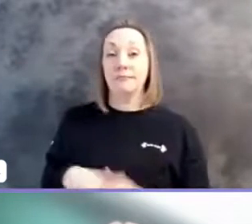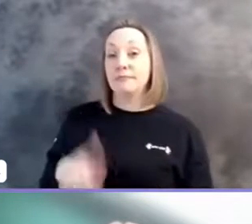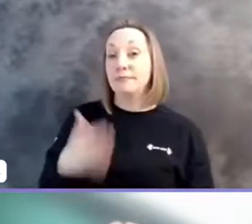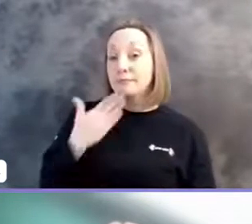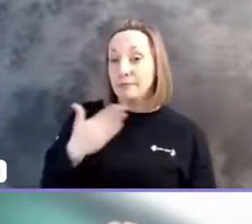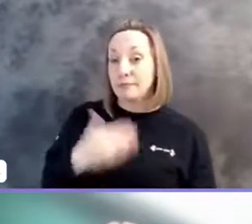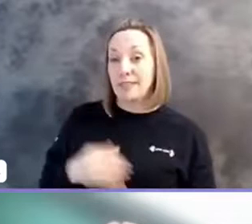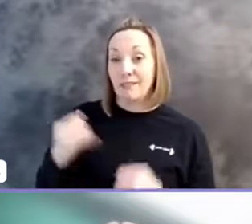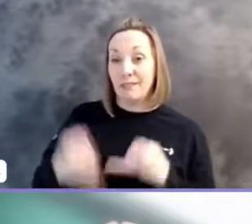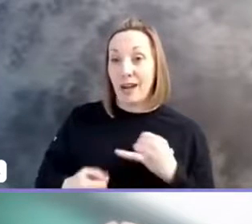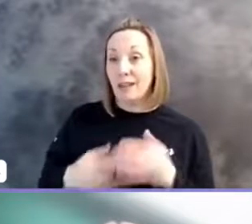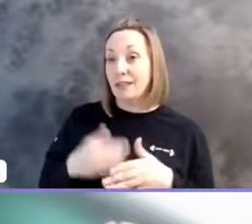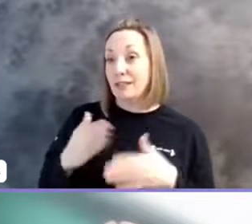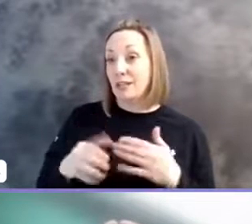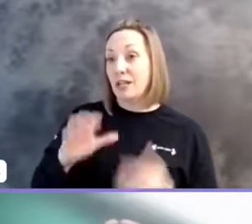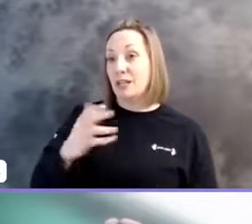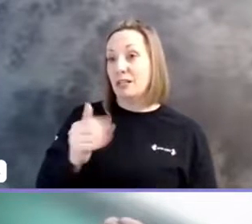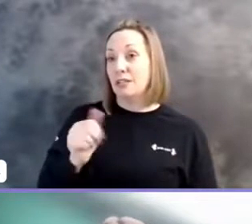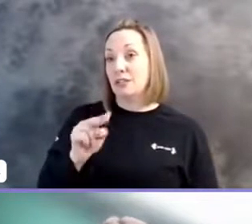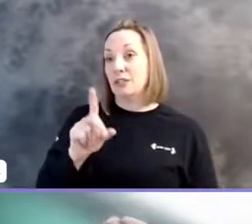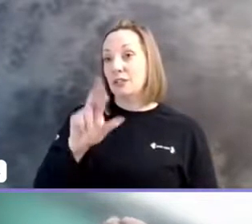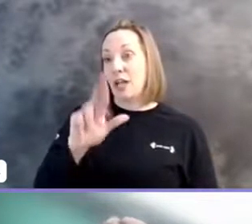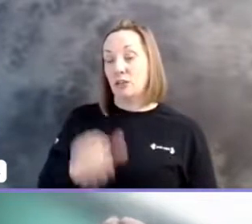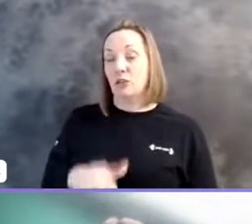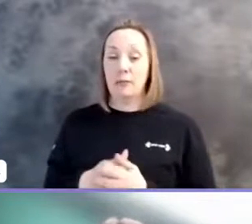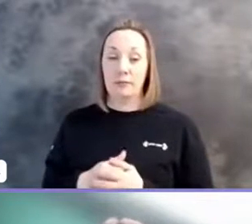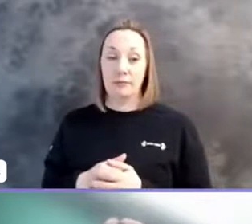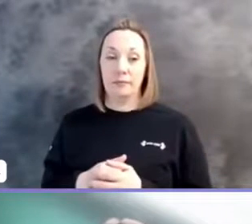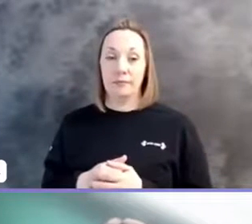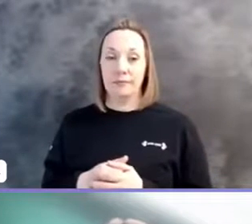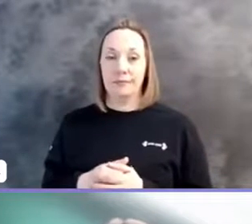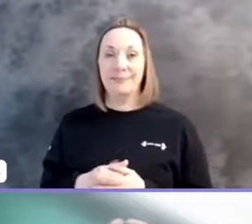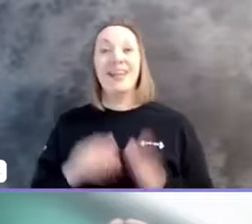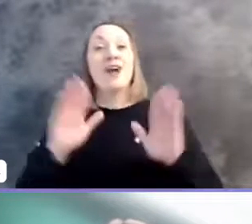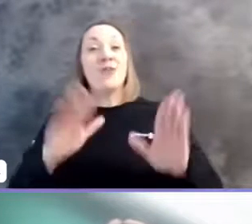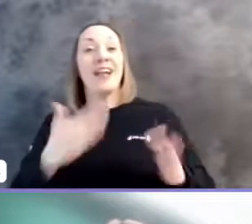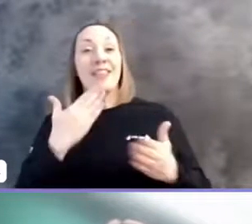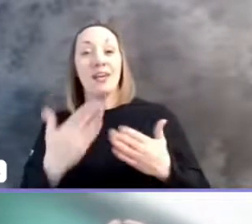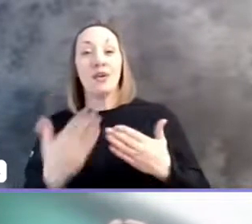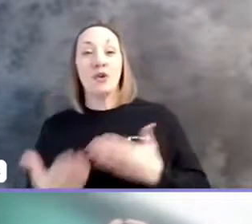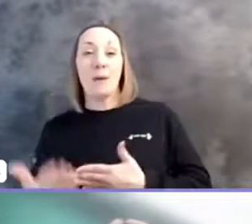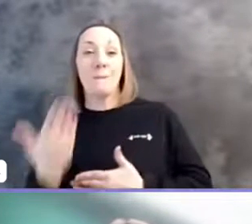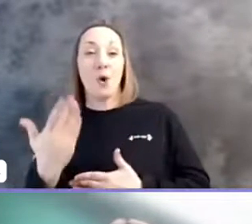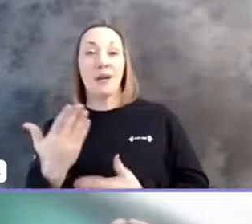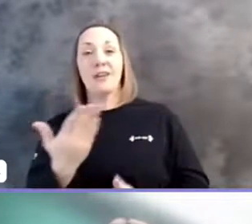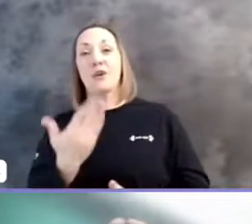accessibility and into embedding it at scale. [GREG] Thank you so much, Zoe.